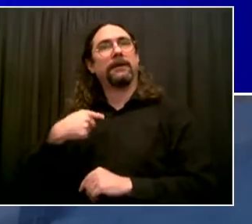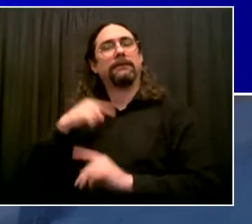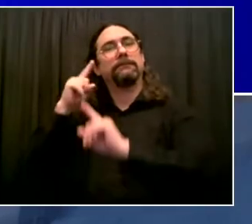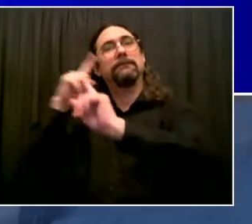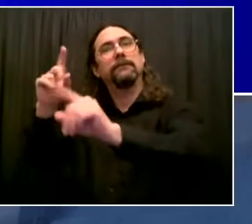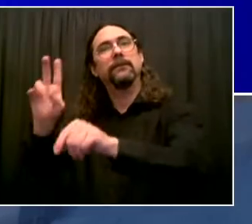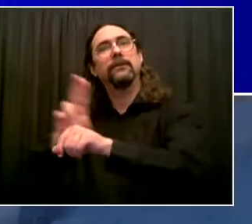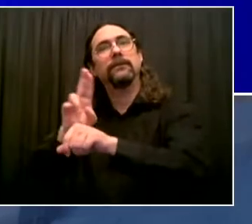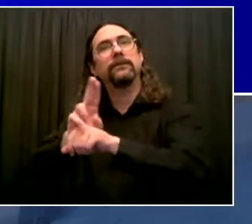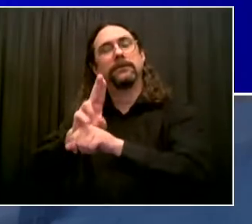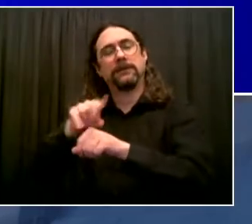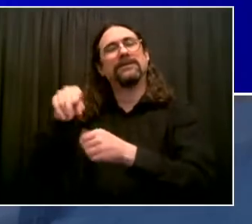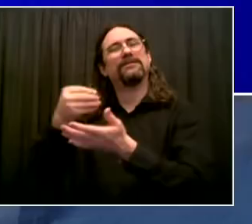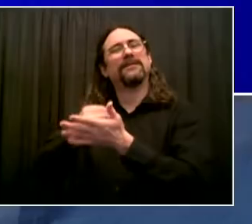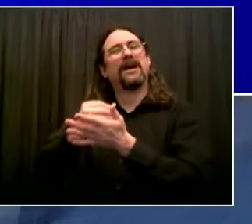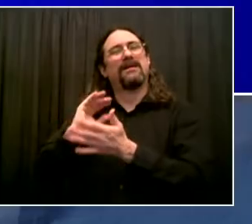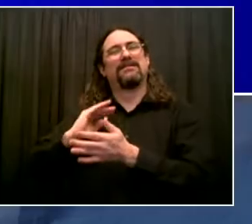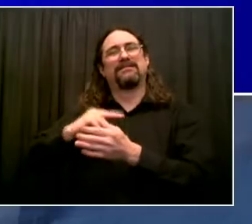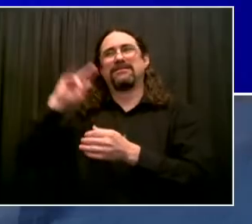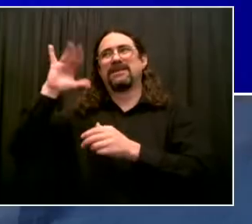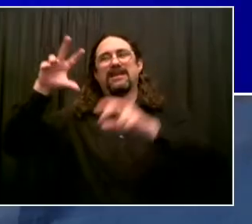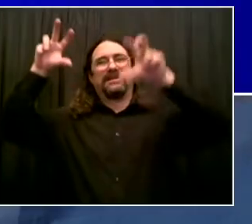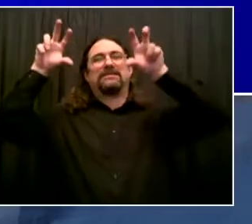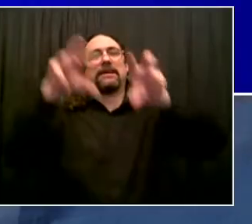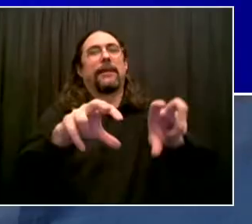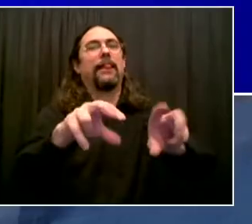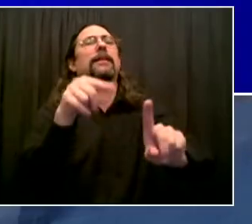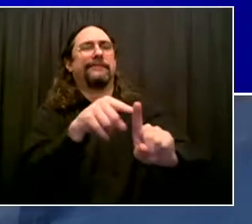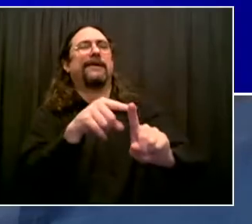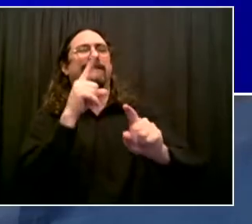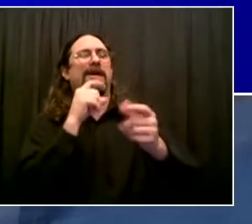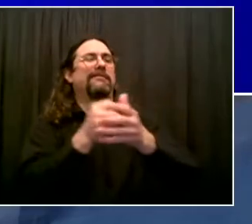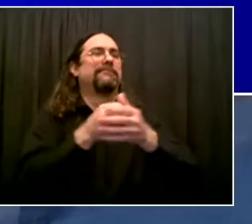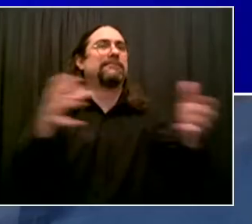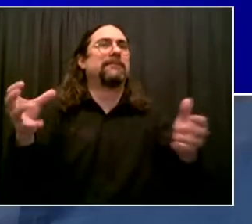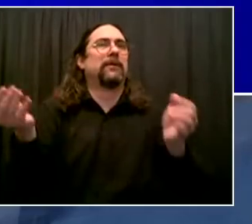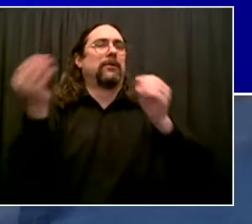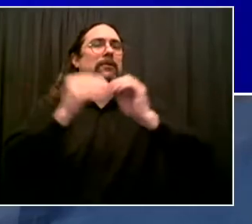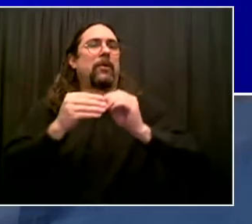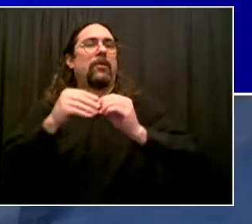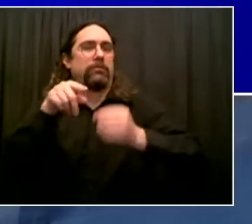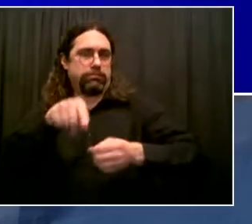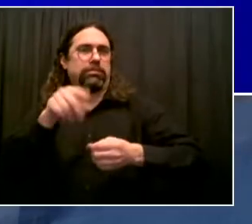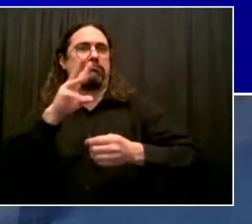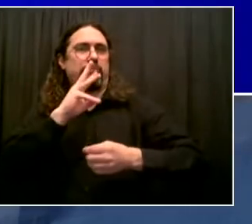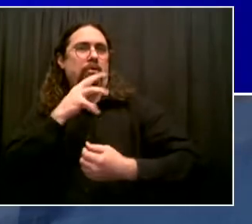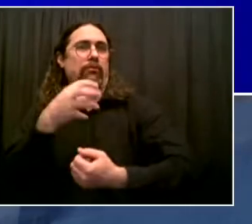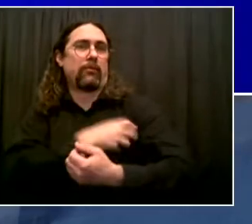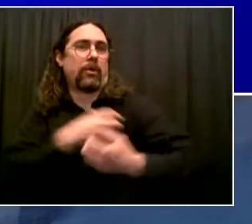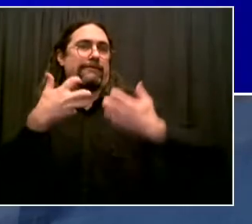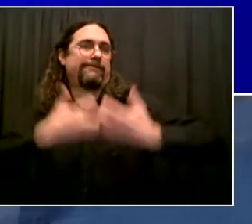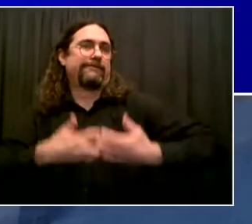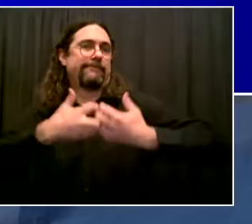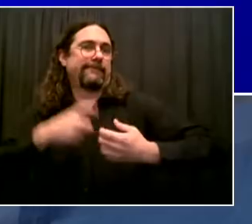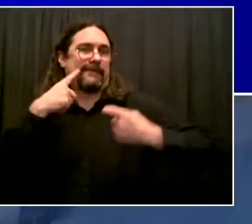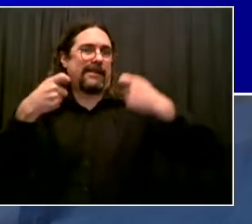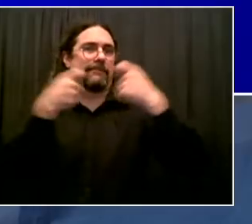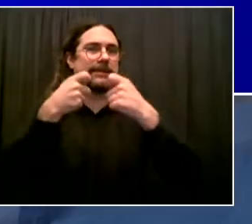ENERGY. WE'LL BE DOING THIS JOINTLY WITH THE STATE. AND THIS IS SOMETHI NGI TALKED